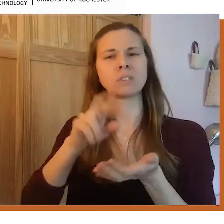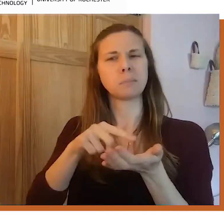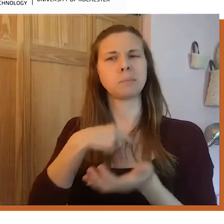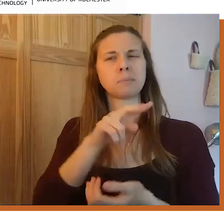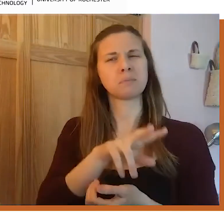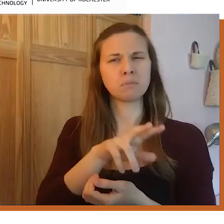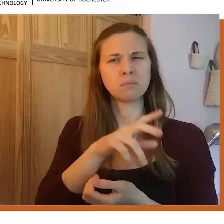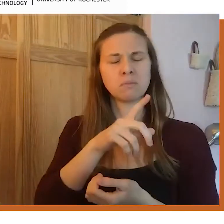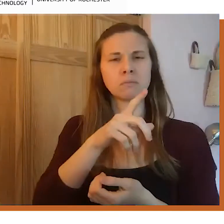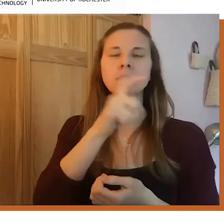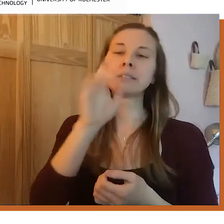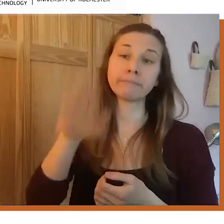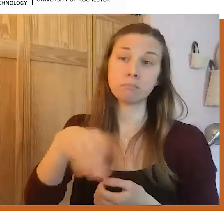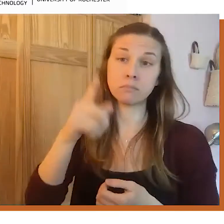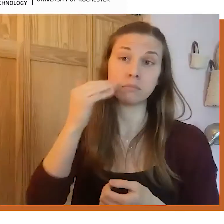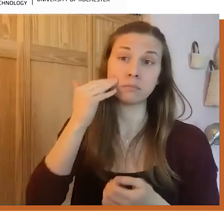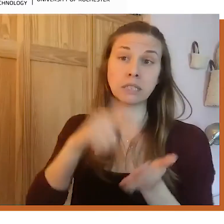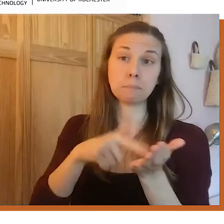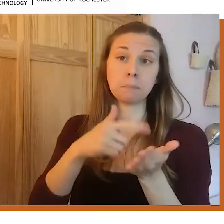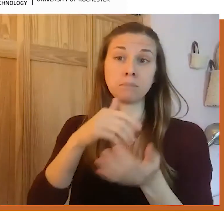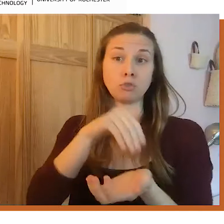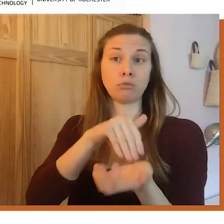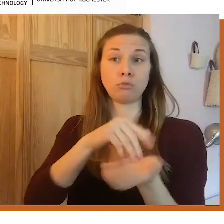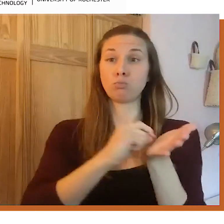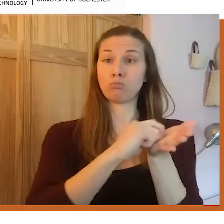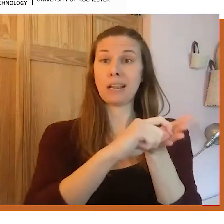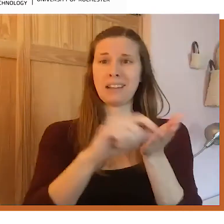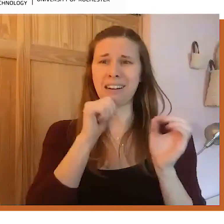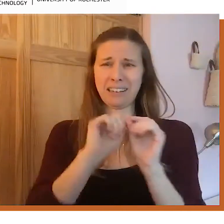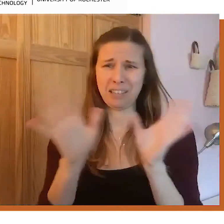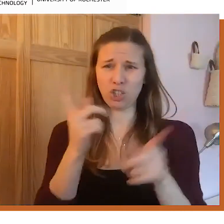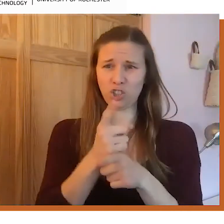and sometimes the interpreters would interpret something and the same way that, you know, doctors' handwriting